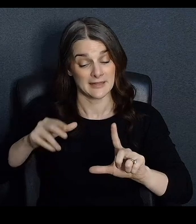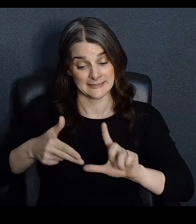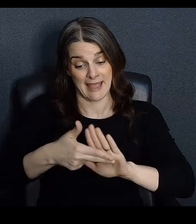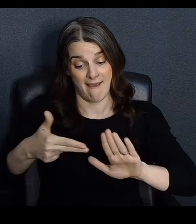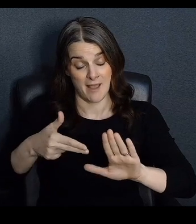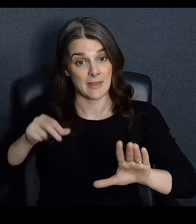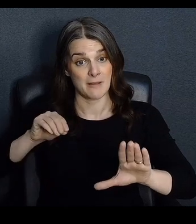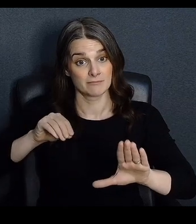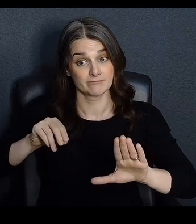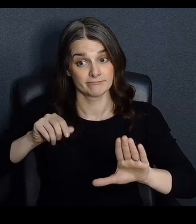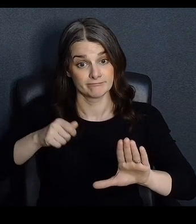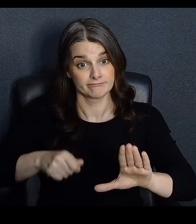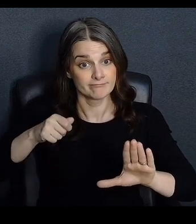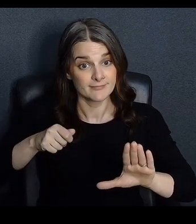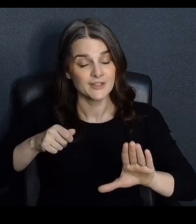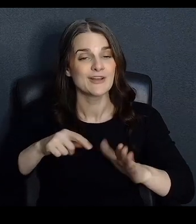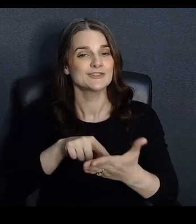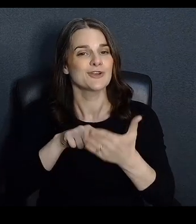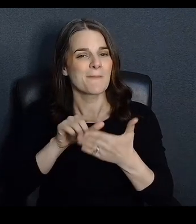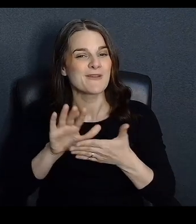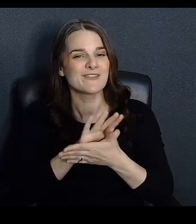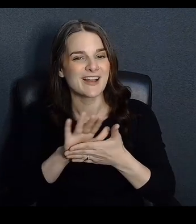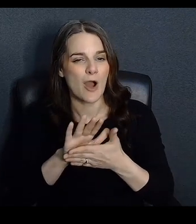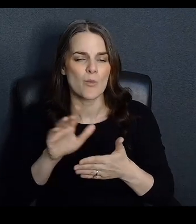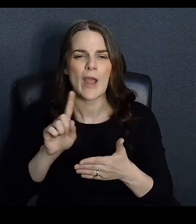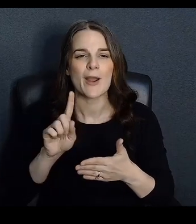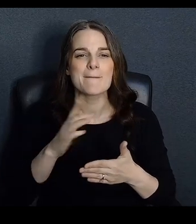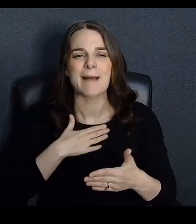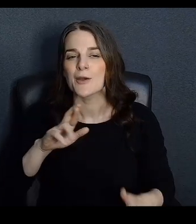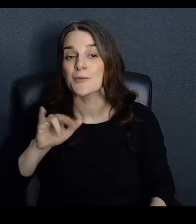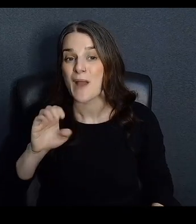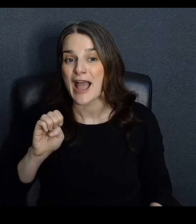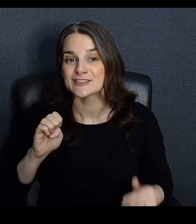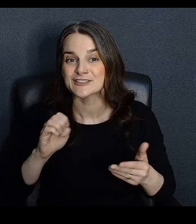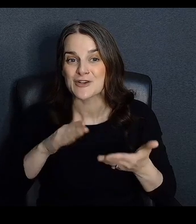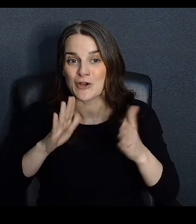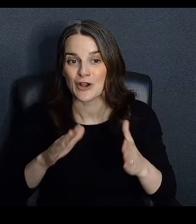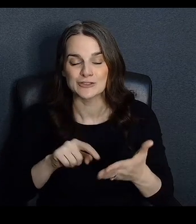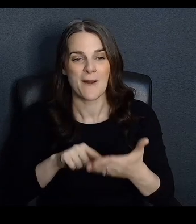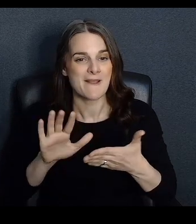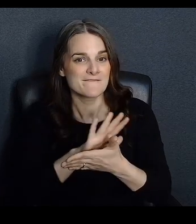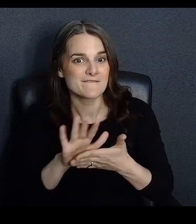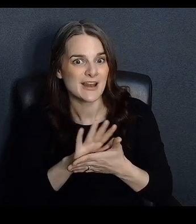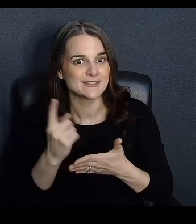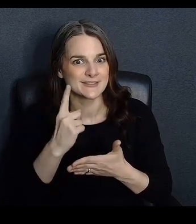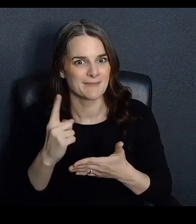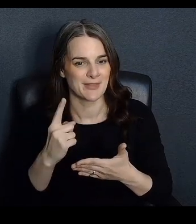a video of a cooking tutorial for my favorite meal. So here's an example of an evening routine